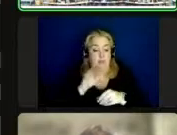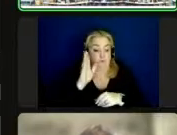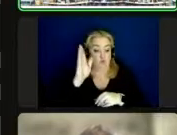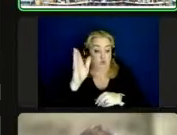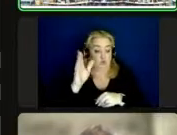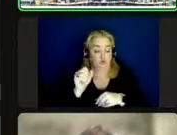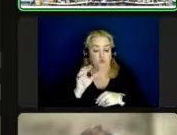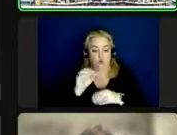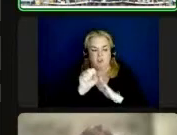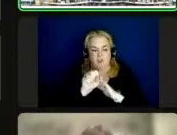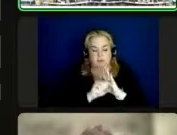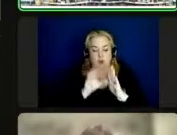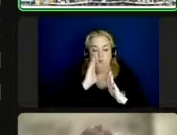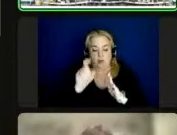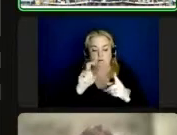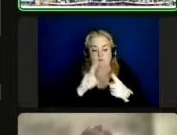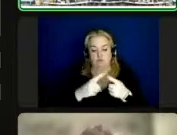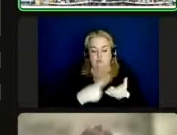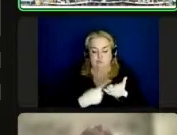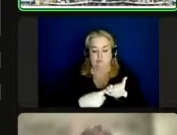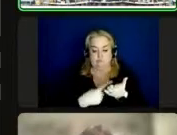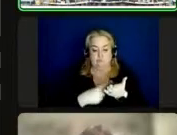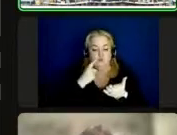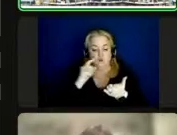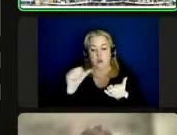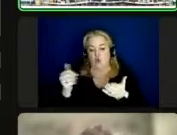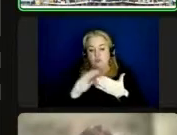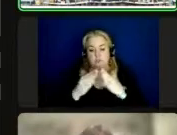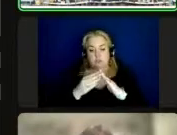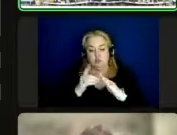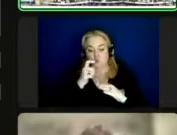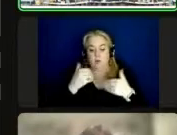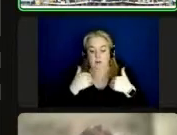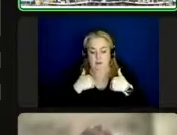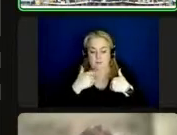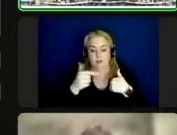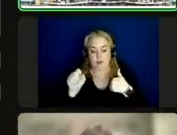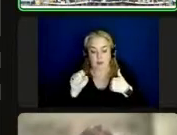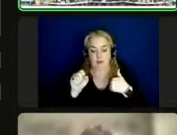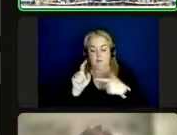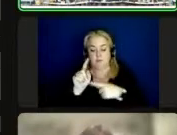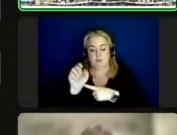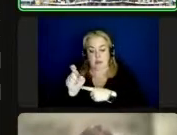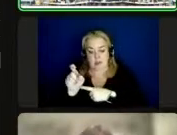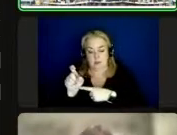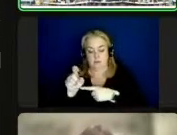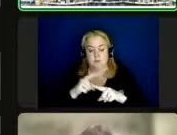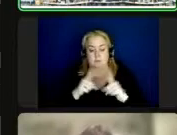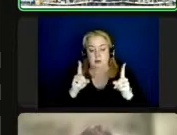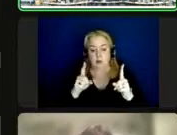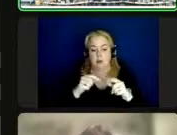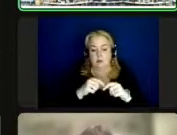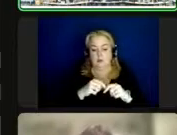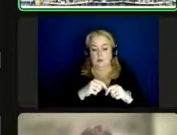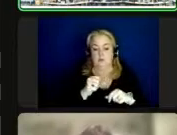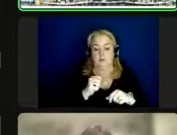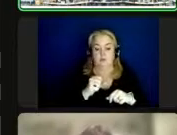HIGHWAY FUND AND GAS TAX LOOK LIKE IN THE RE.